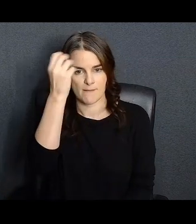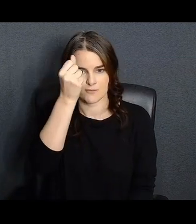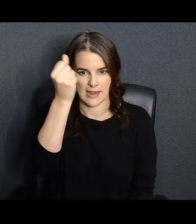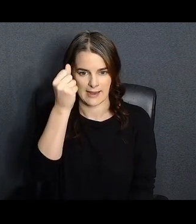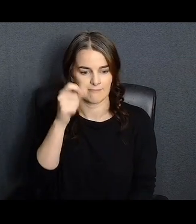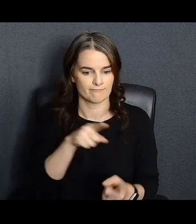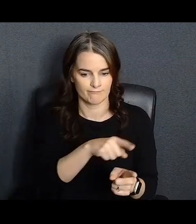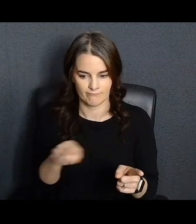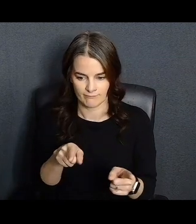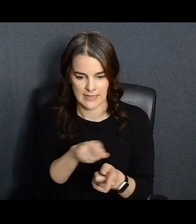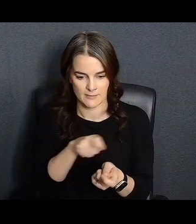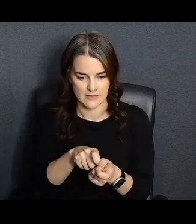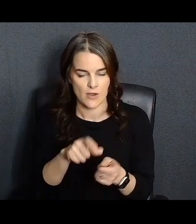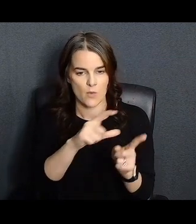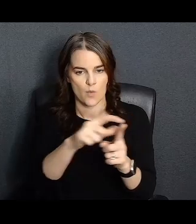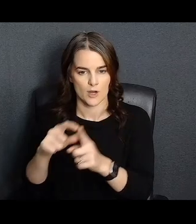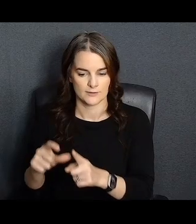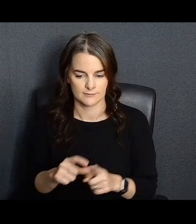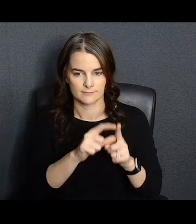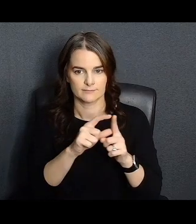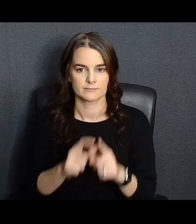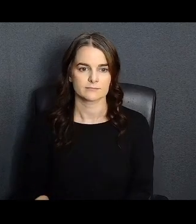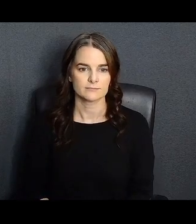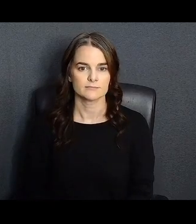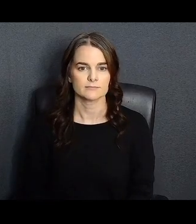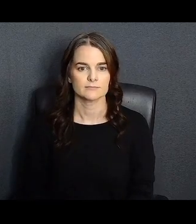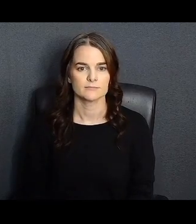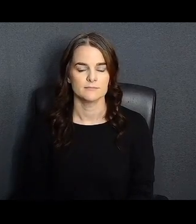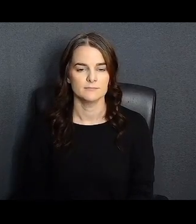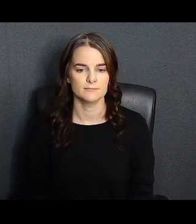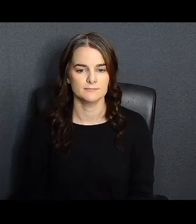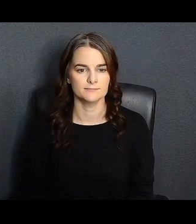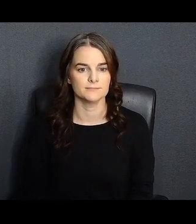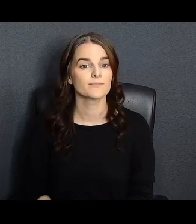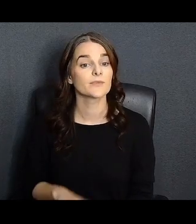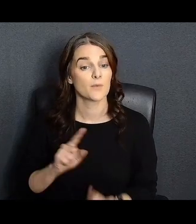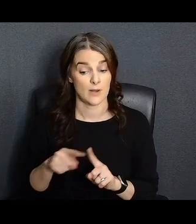So when I turn off this particular feature I have on,